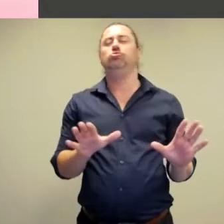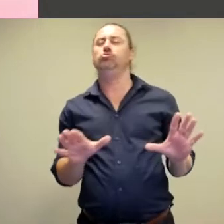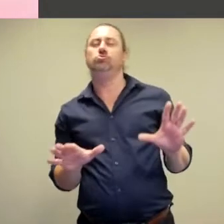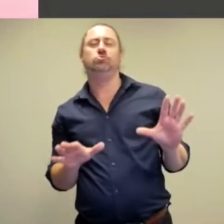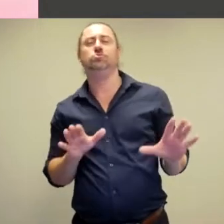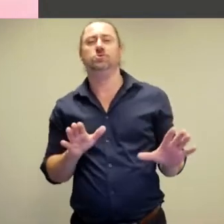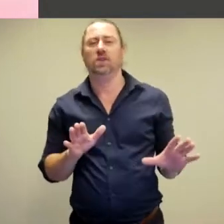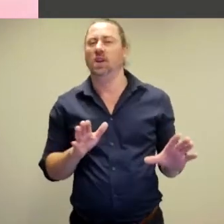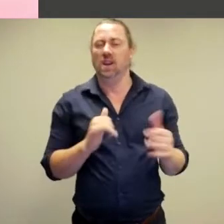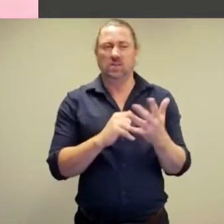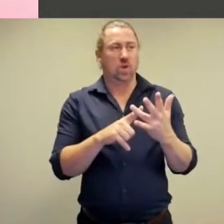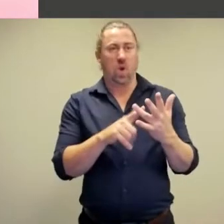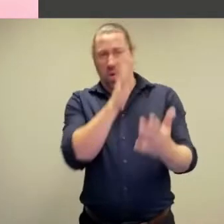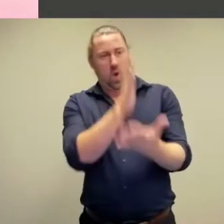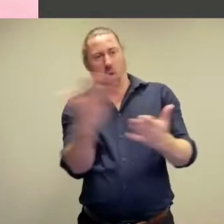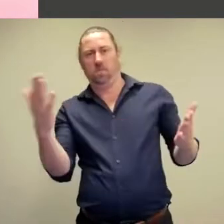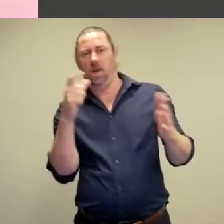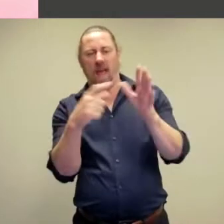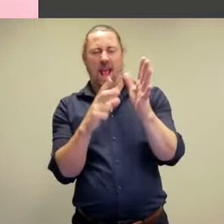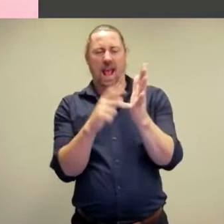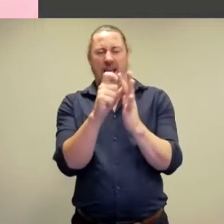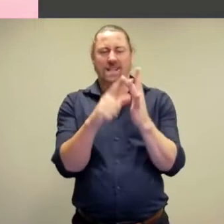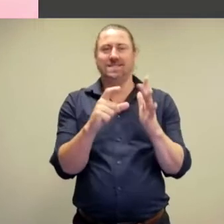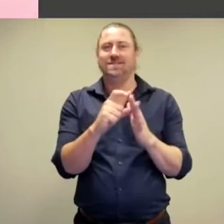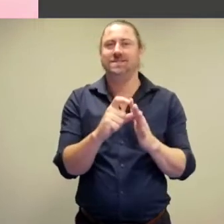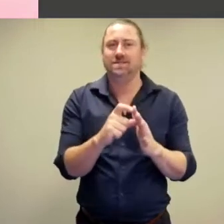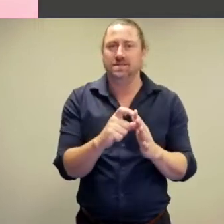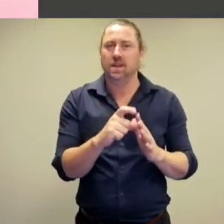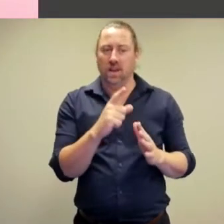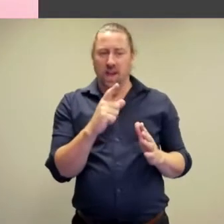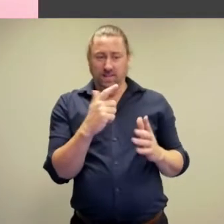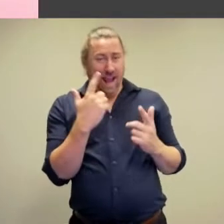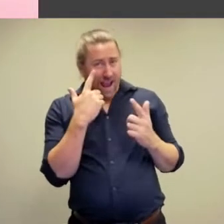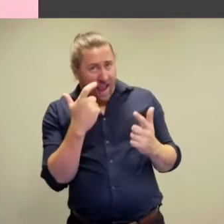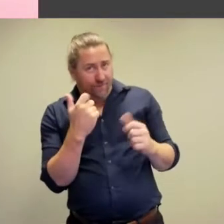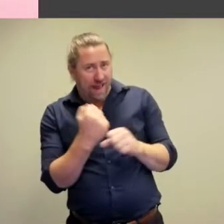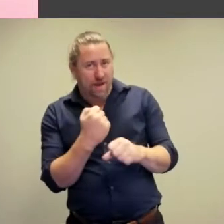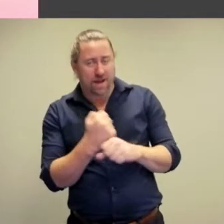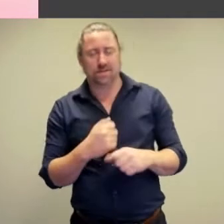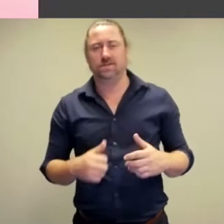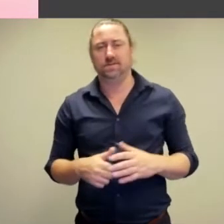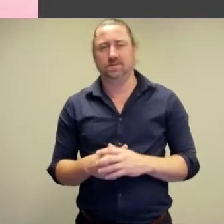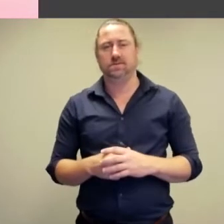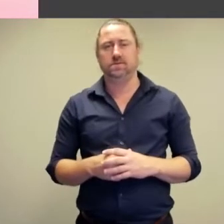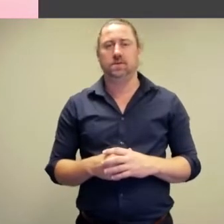candid but actually a very careful